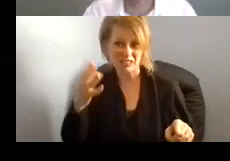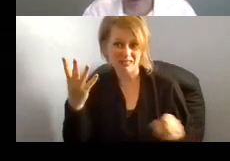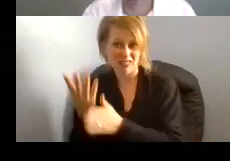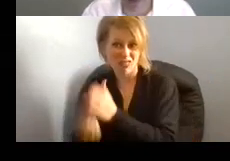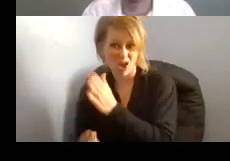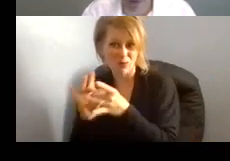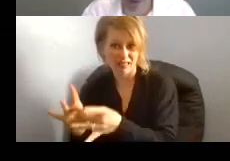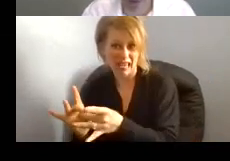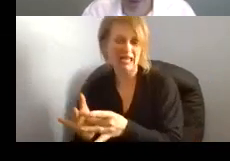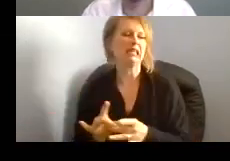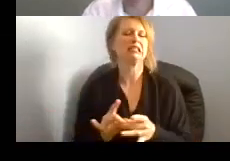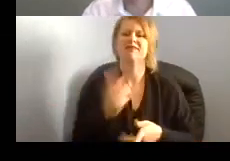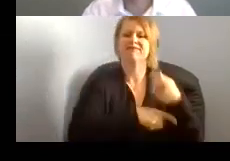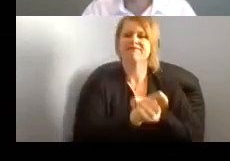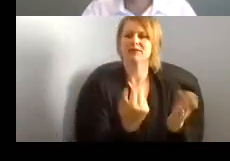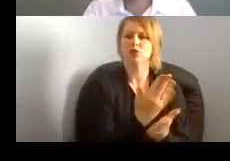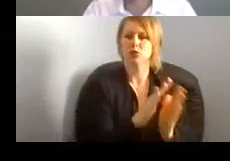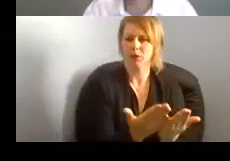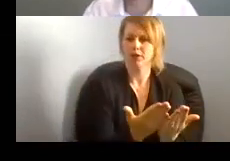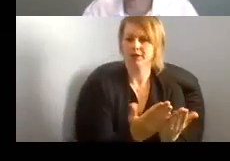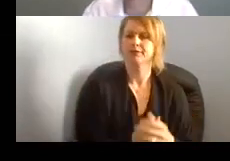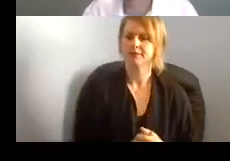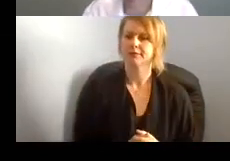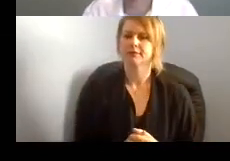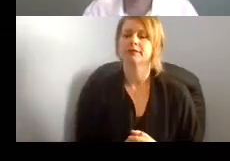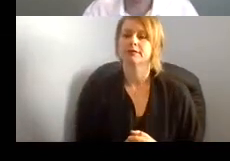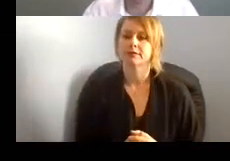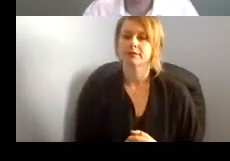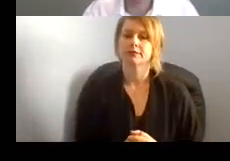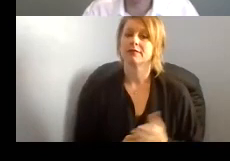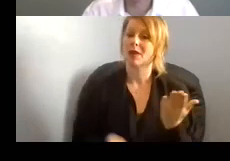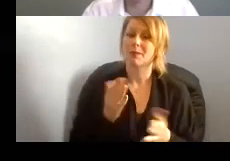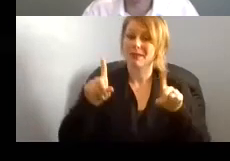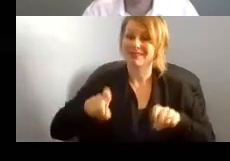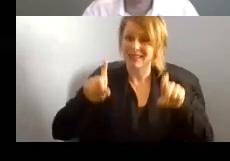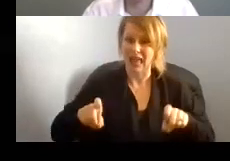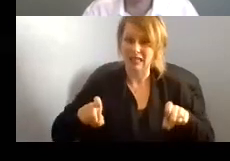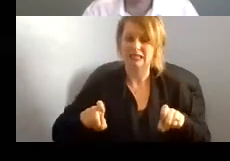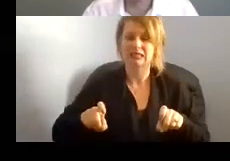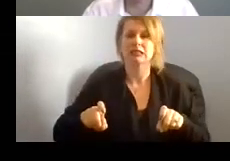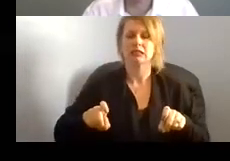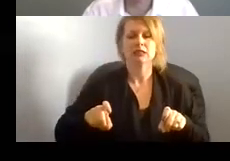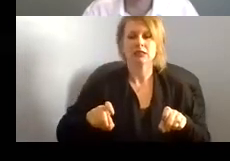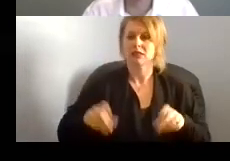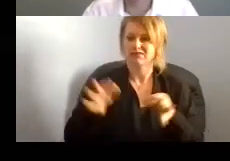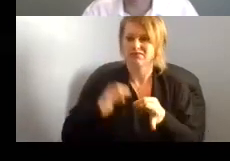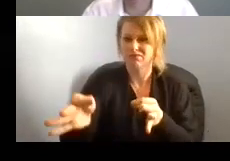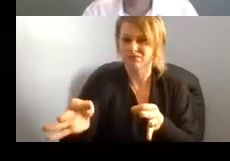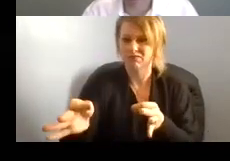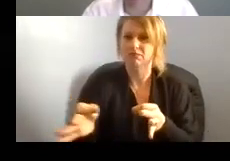have about this loss. You can reschedule or adapt tasks. Immediately after a death, students might be exempted from some testing